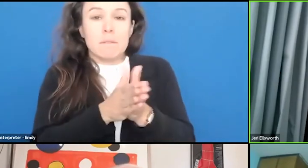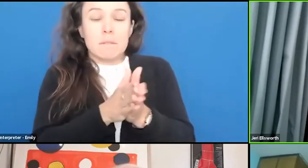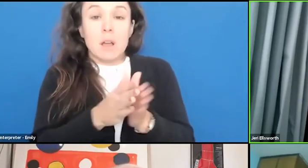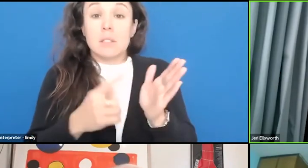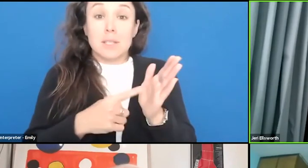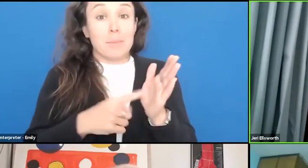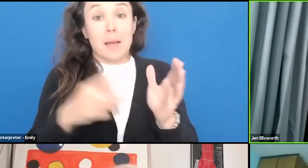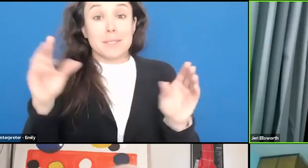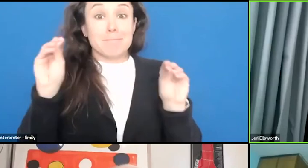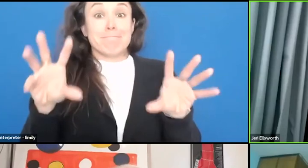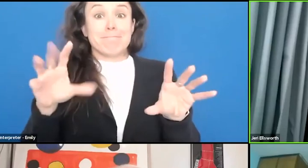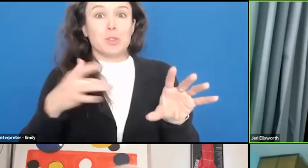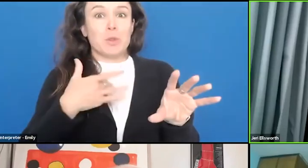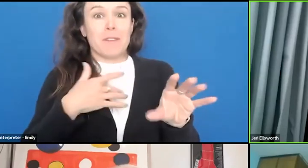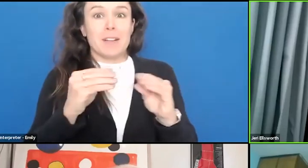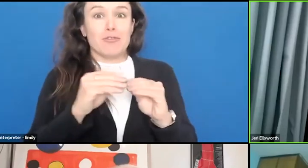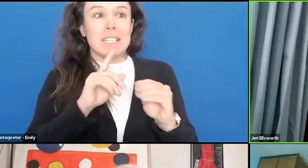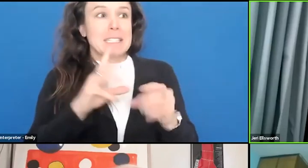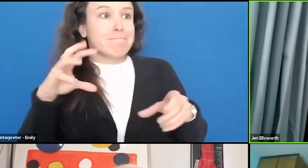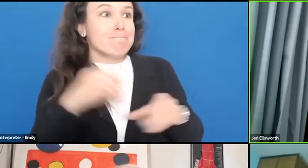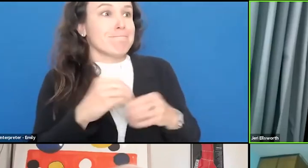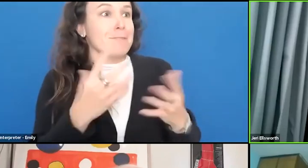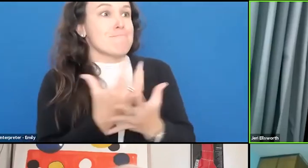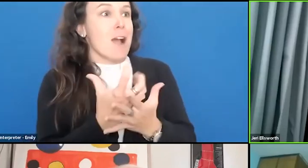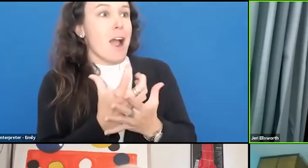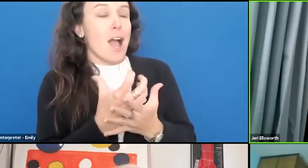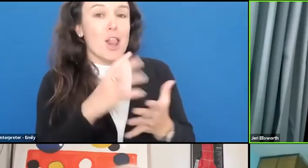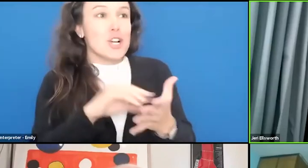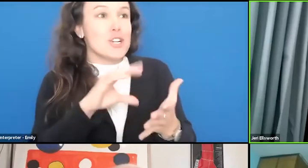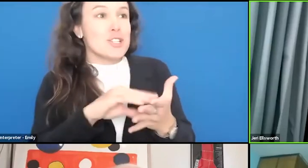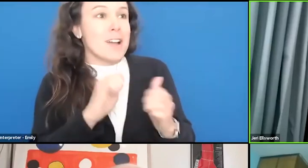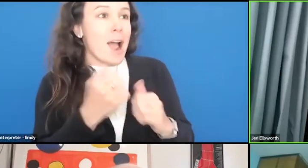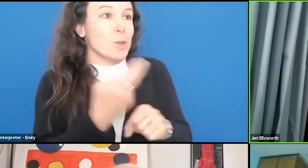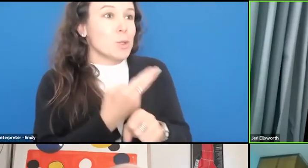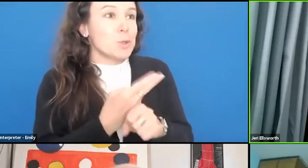it's something to keep them engaged long enough to learn the motions you know, Microsoft, and